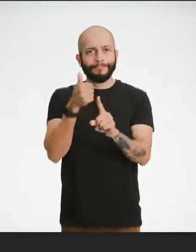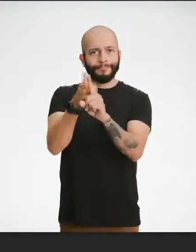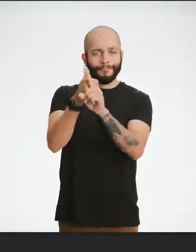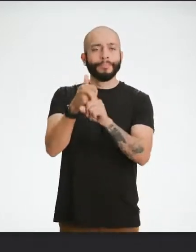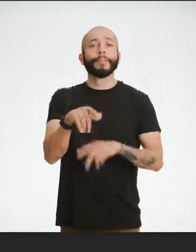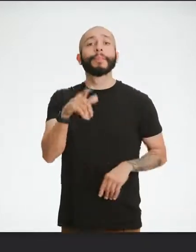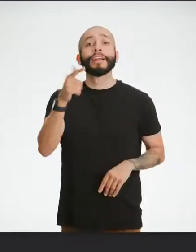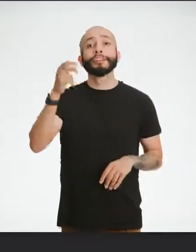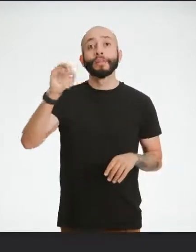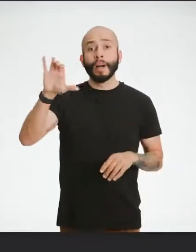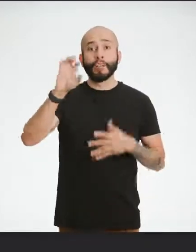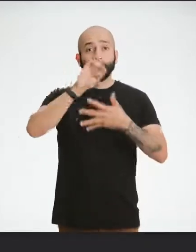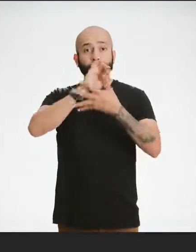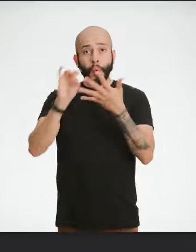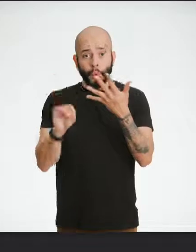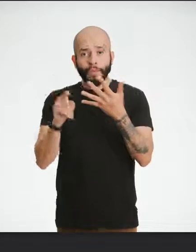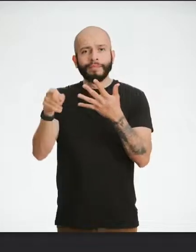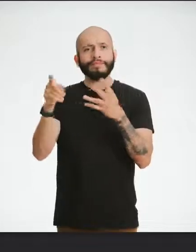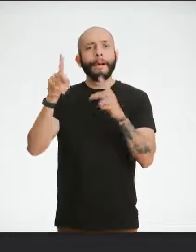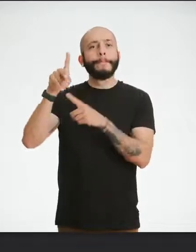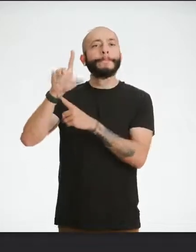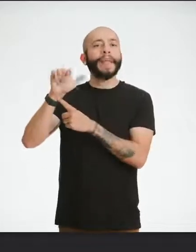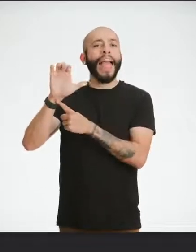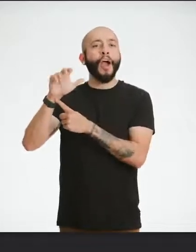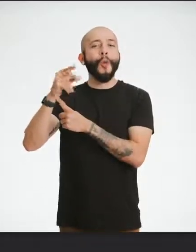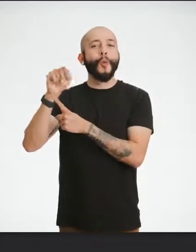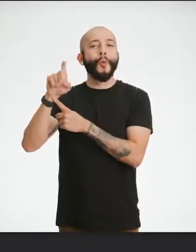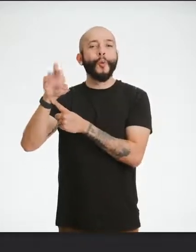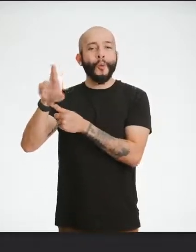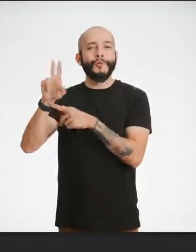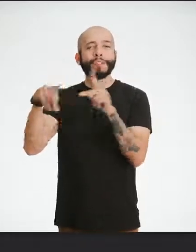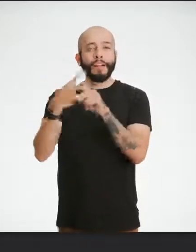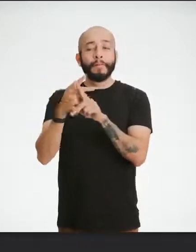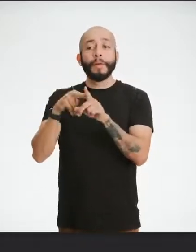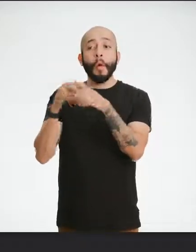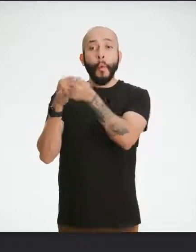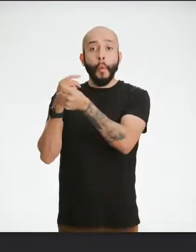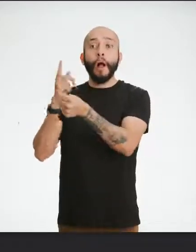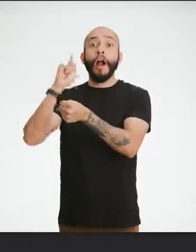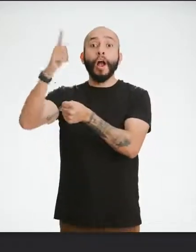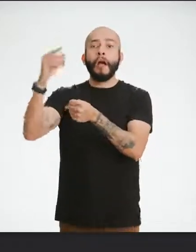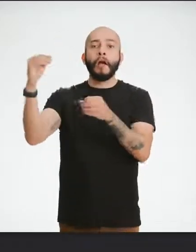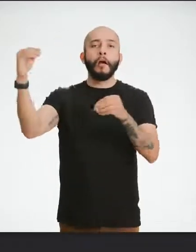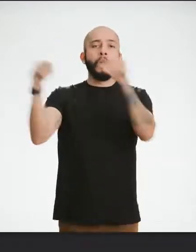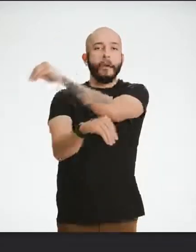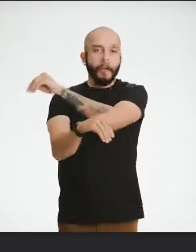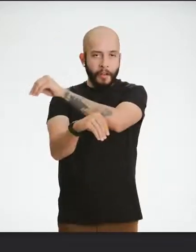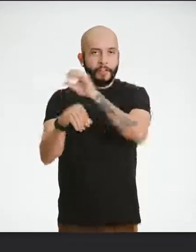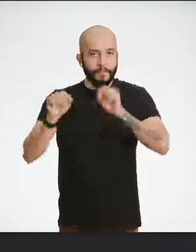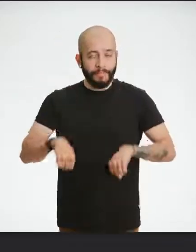Generic code uses the concept of a placeholder type to stand in for another type to be determined later.